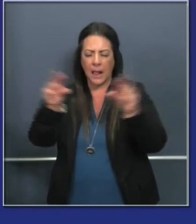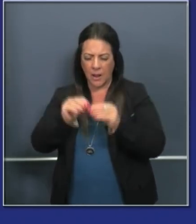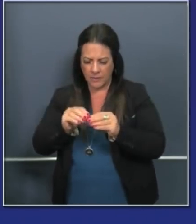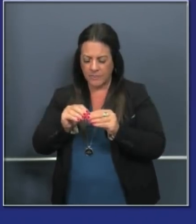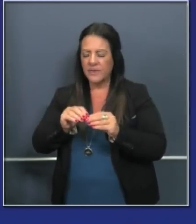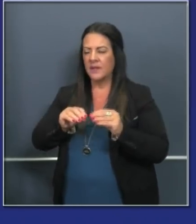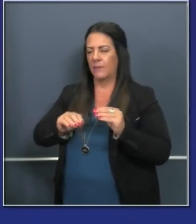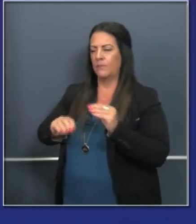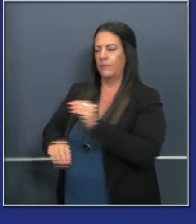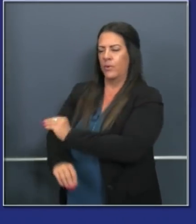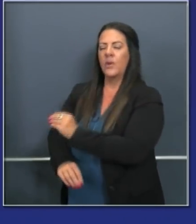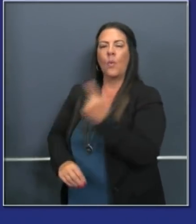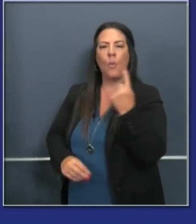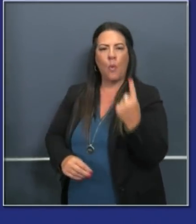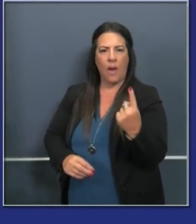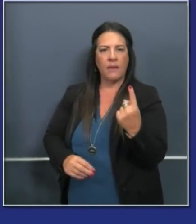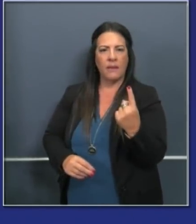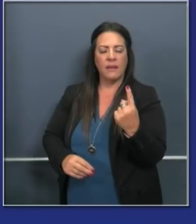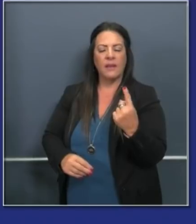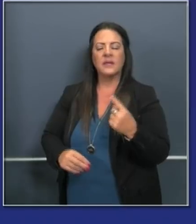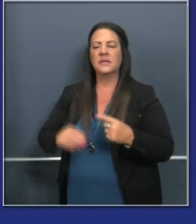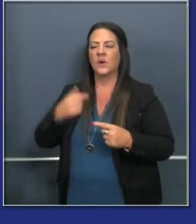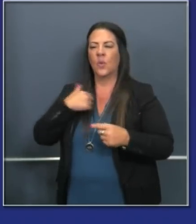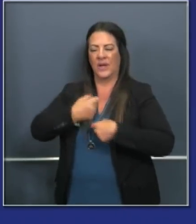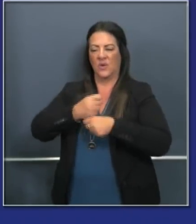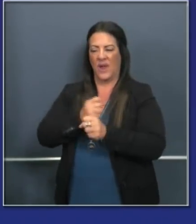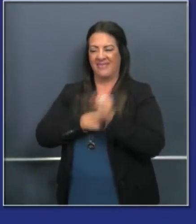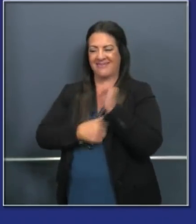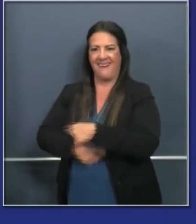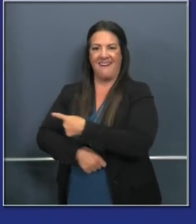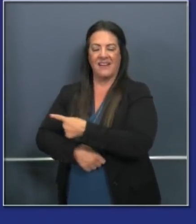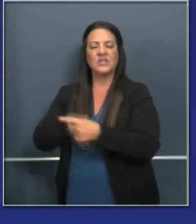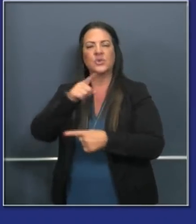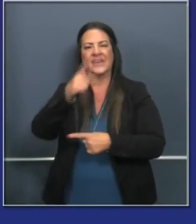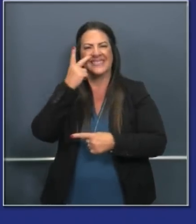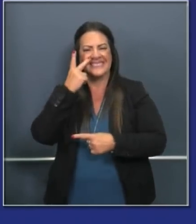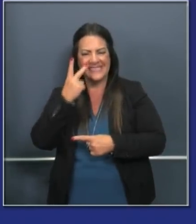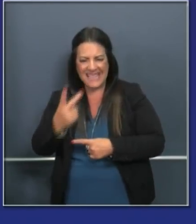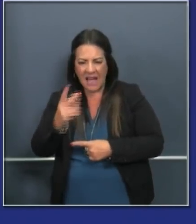THE PRESS AND THAT WE TAKE OUR CUES FROM WE BELIEVE THAT EACH OF THOSE MODELS HAS STRENGTHS.